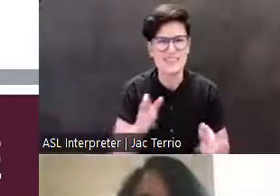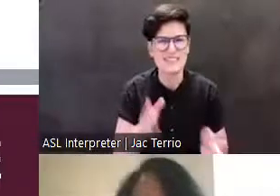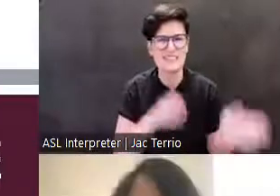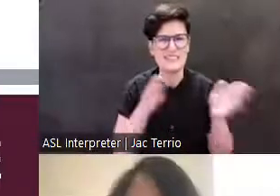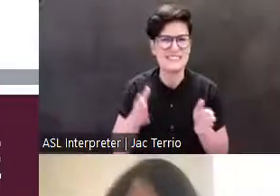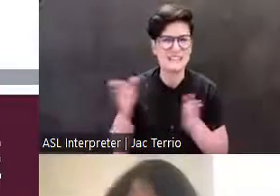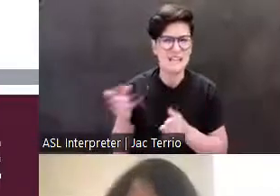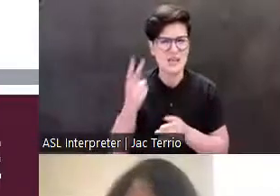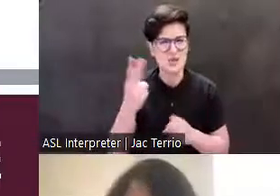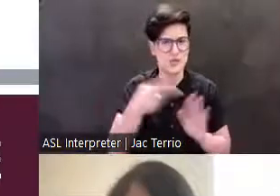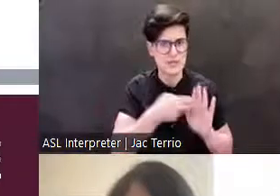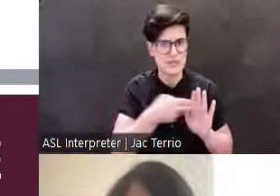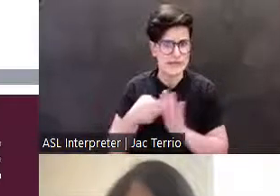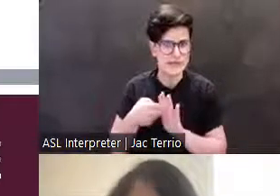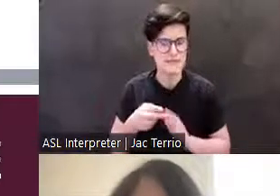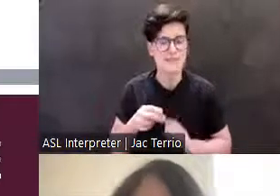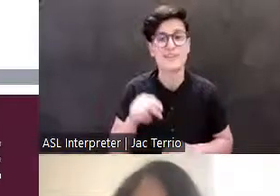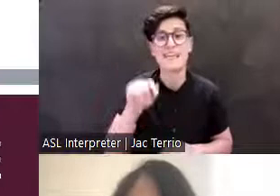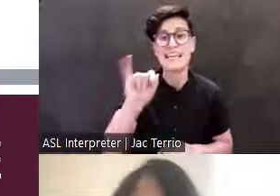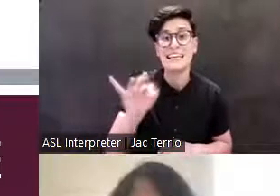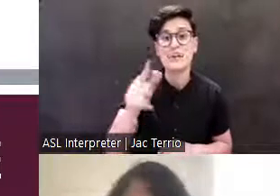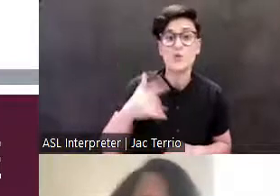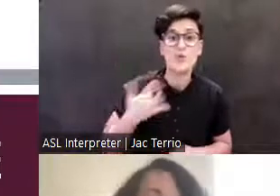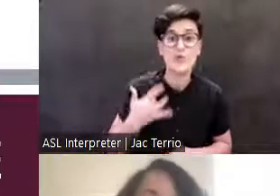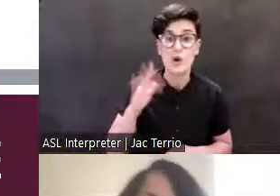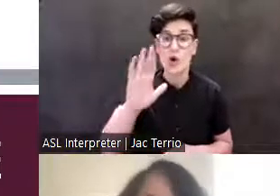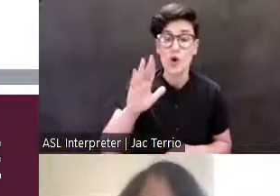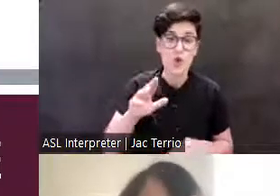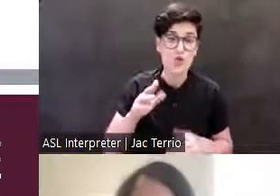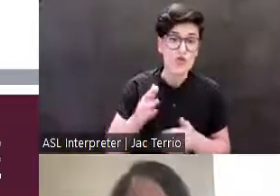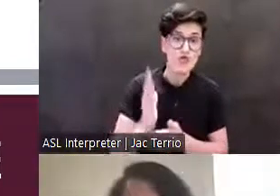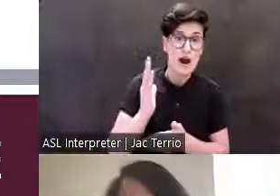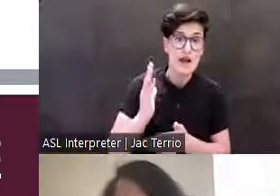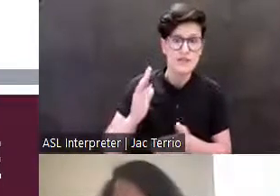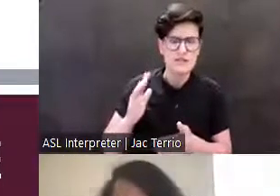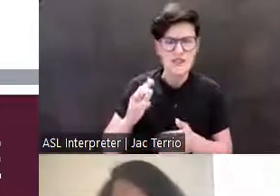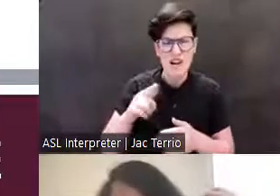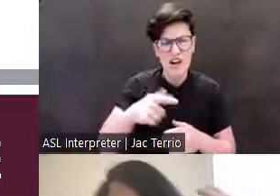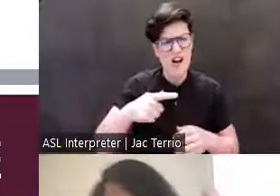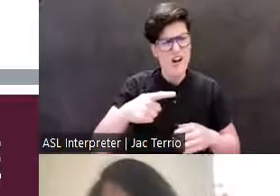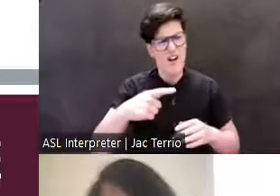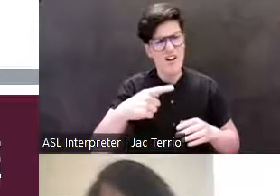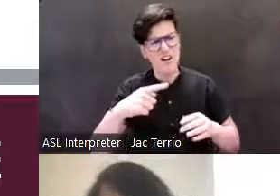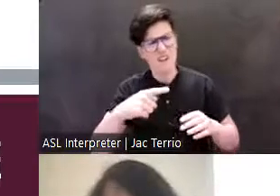If you feel your rights are violated by your landlord or by a mortgage lender or a property